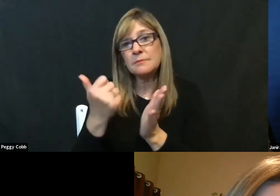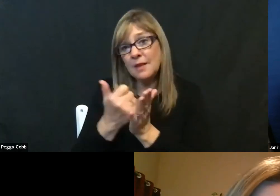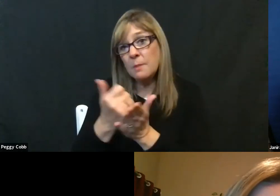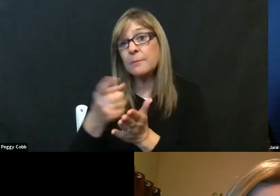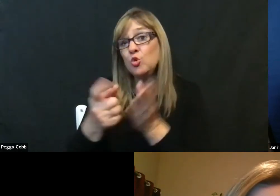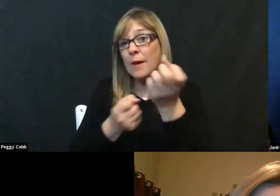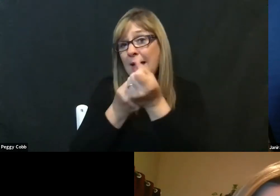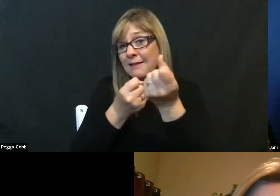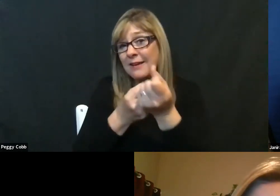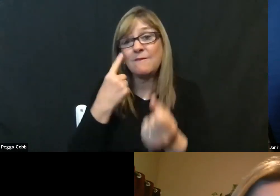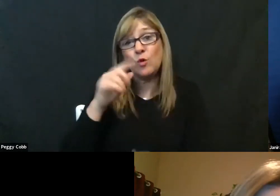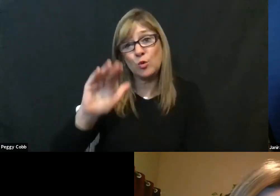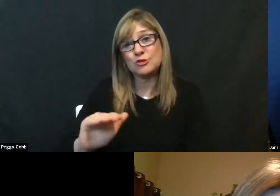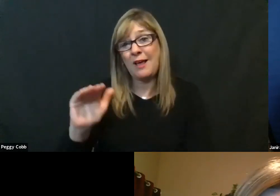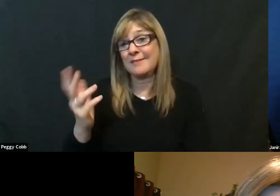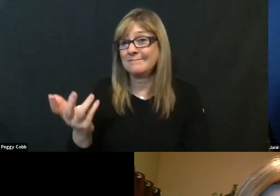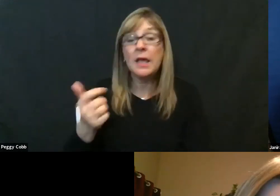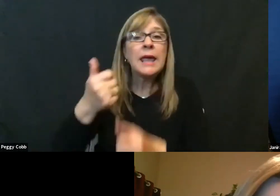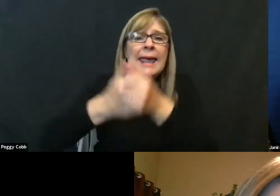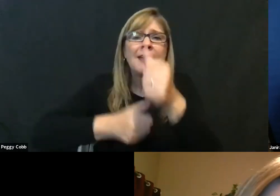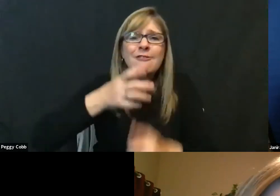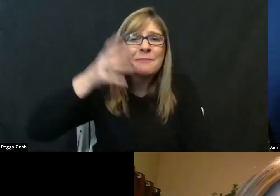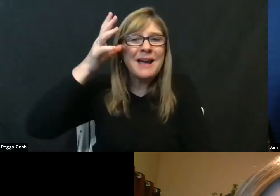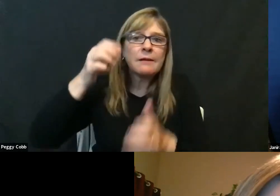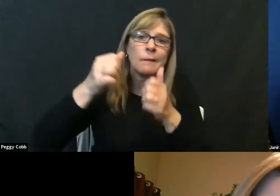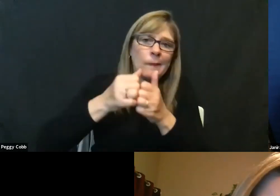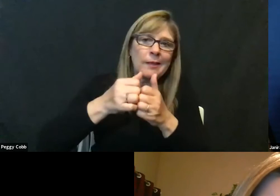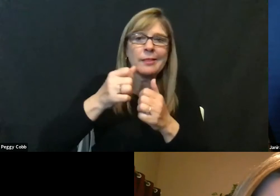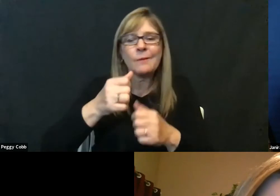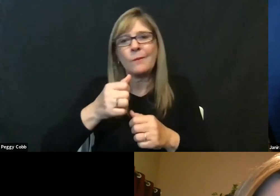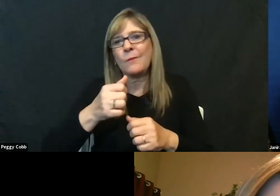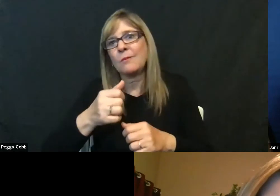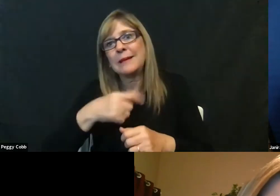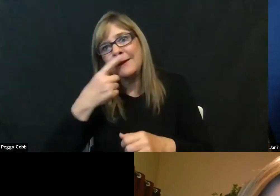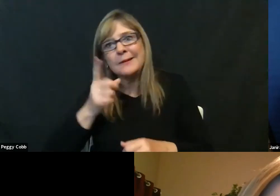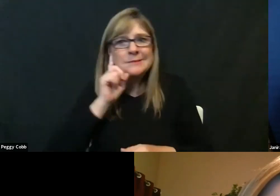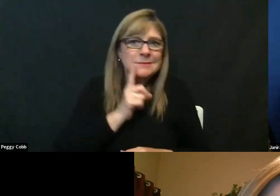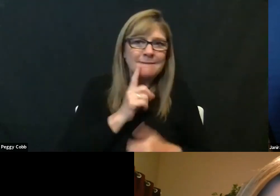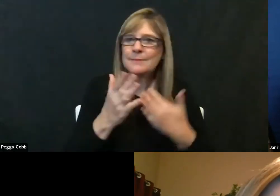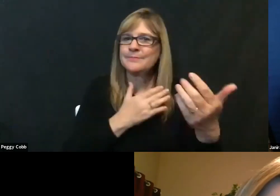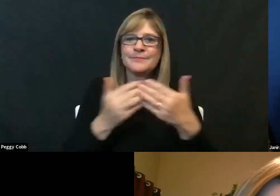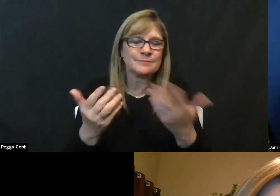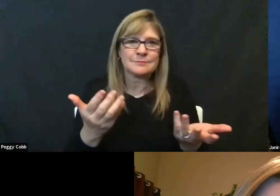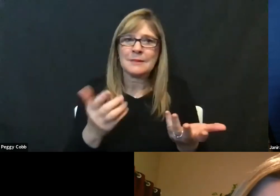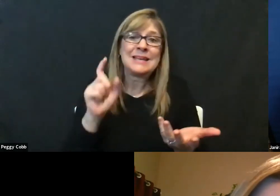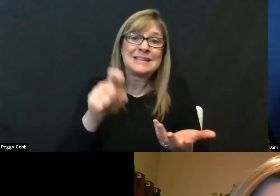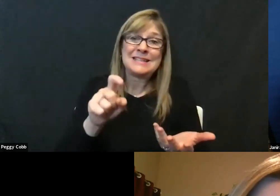for your child. Every parent with or without a hearing loss is needs to be their child's biggest cheerleader